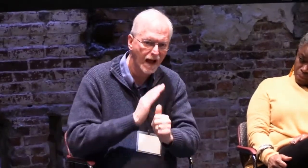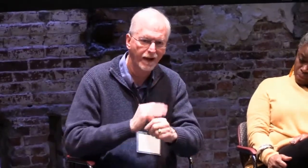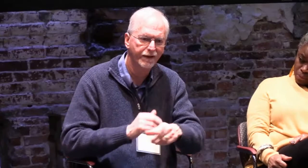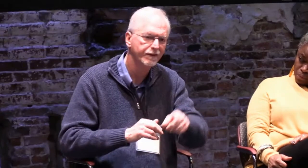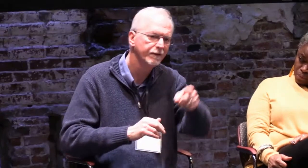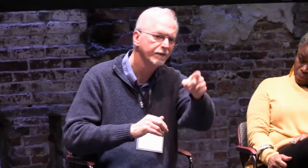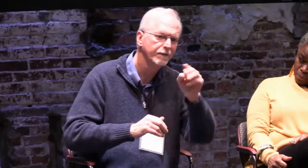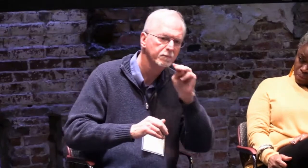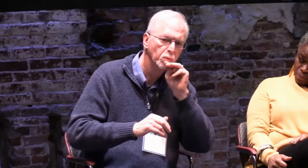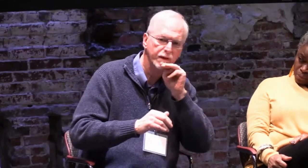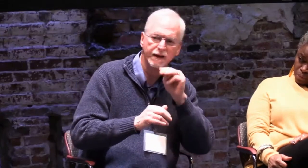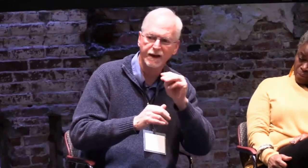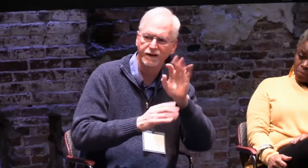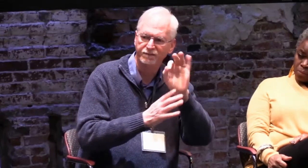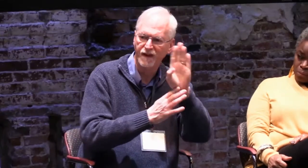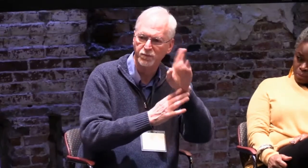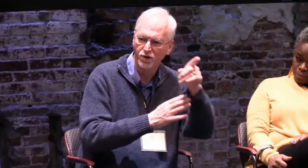D.J., a lot of the younger people.